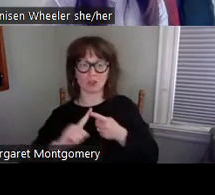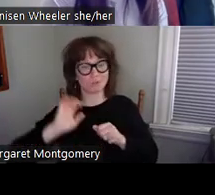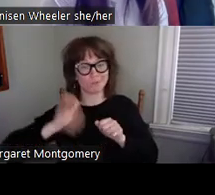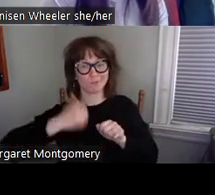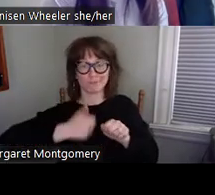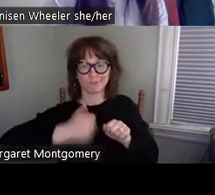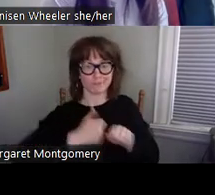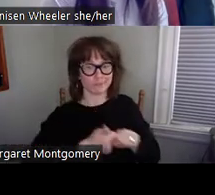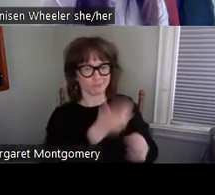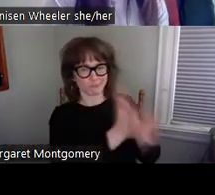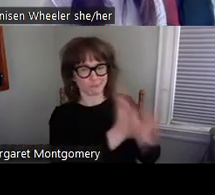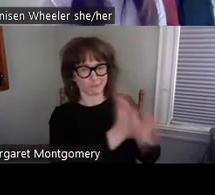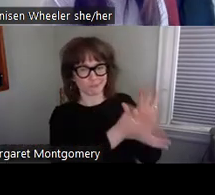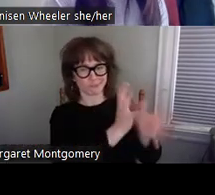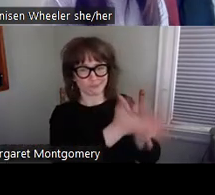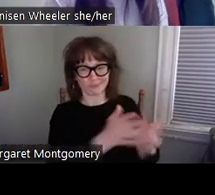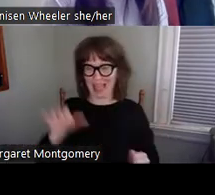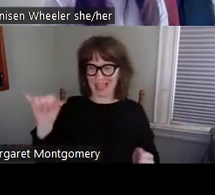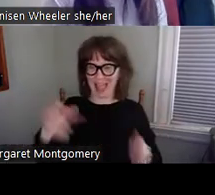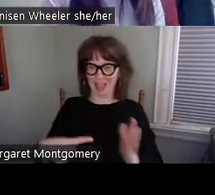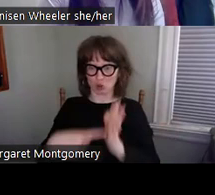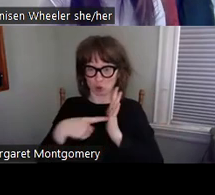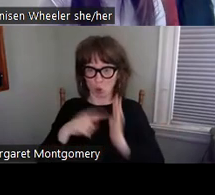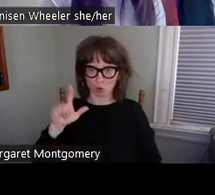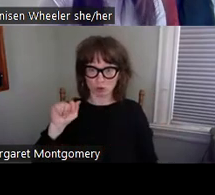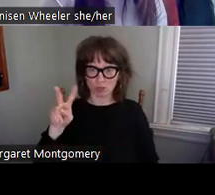to speak to that person respectfully and ask them to apologize for their behavior.